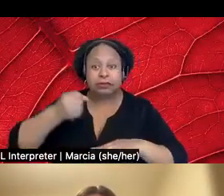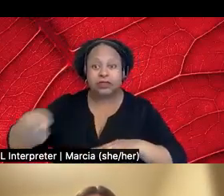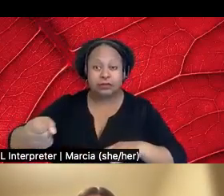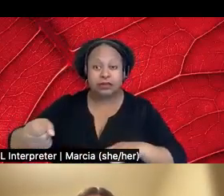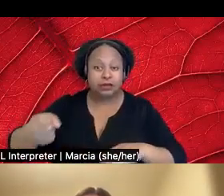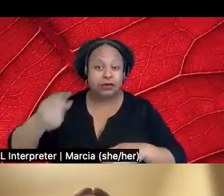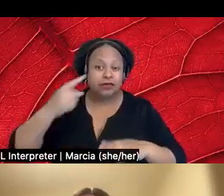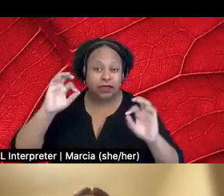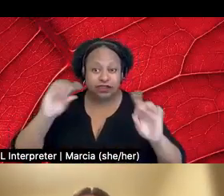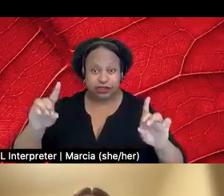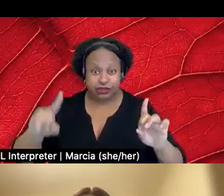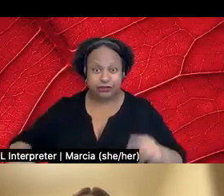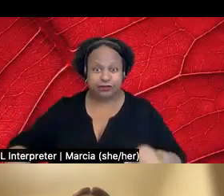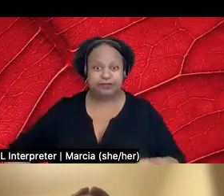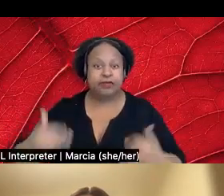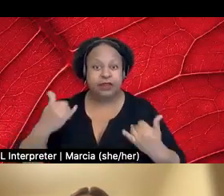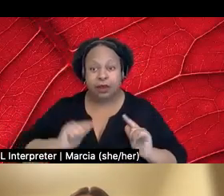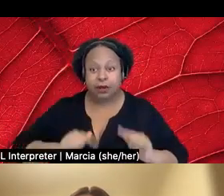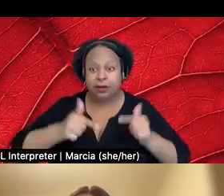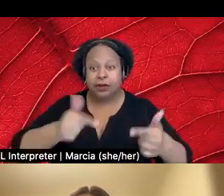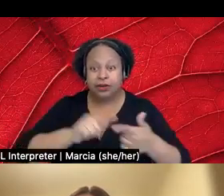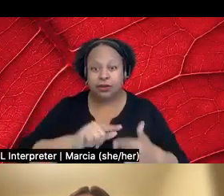So, I'm going to pass it over to Anne to start us off.